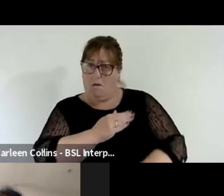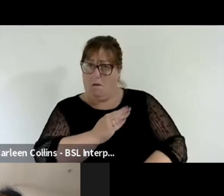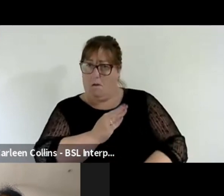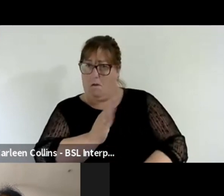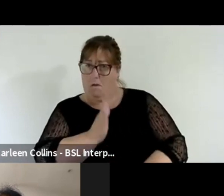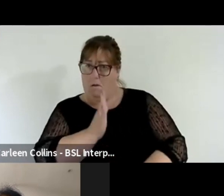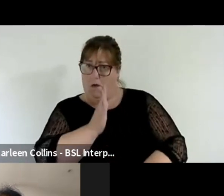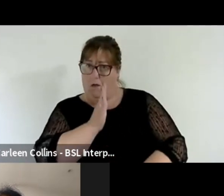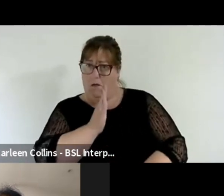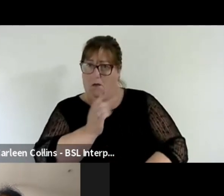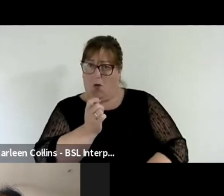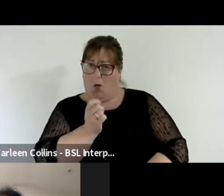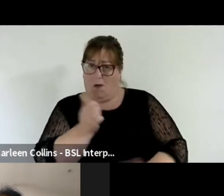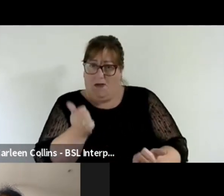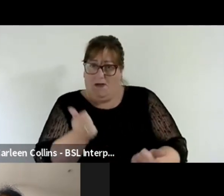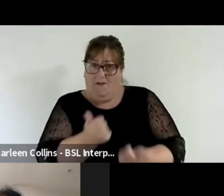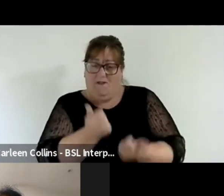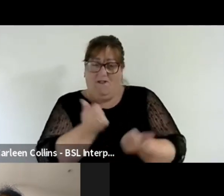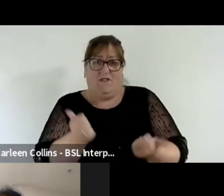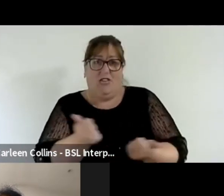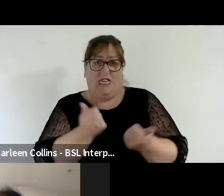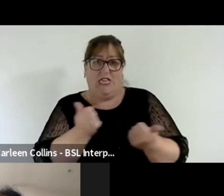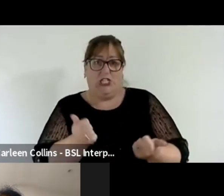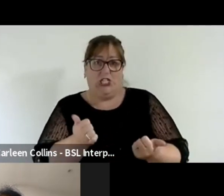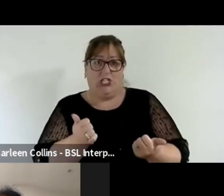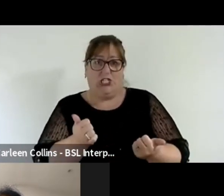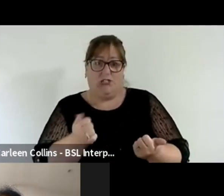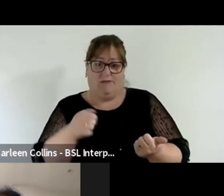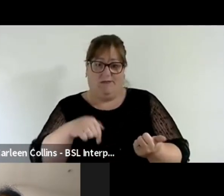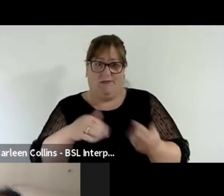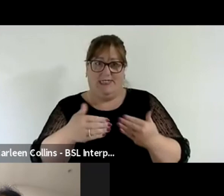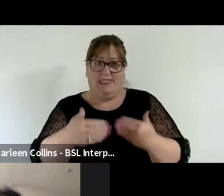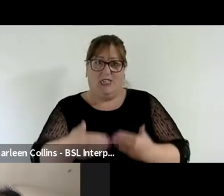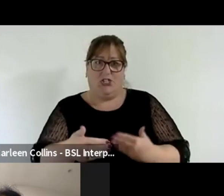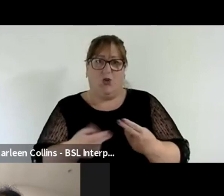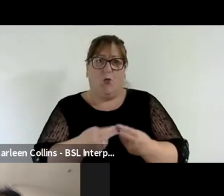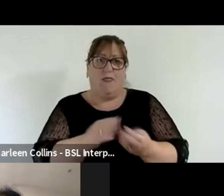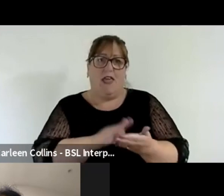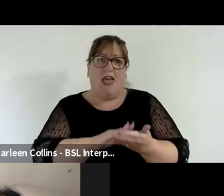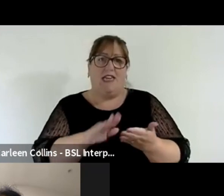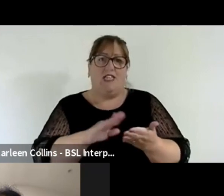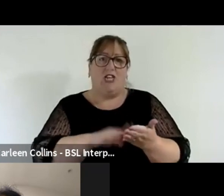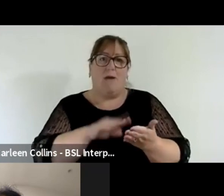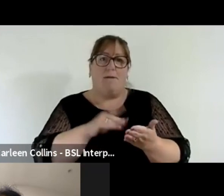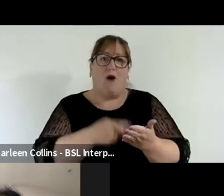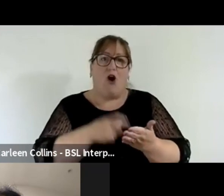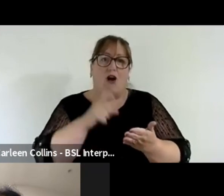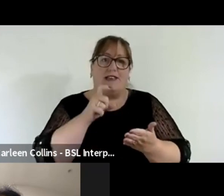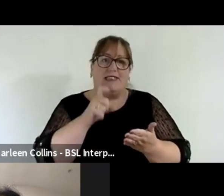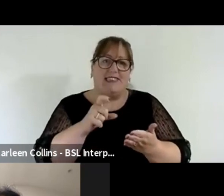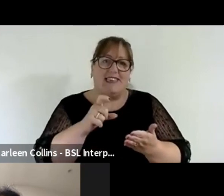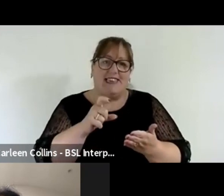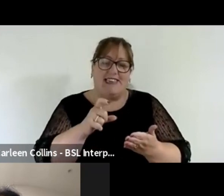But I think we have covered everything.